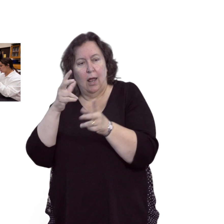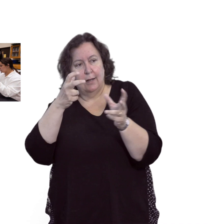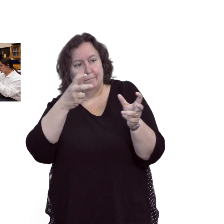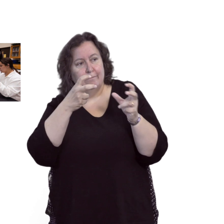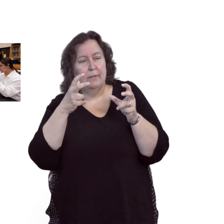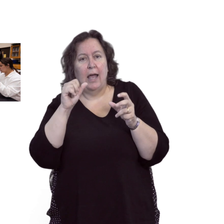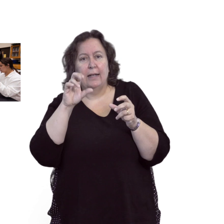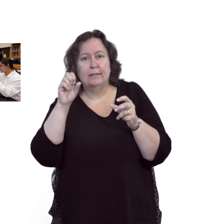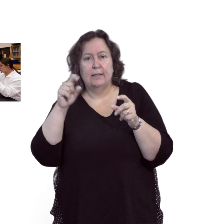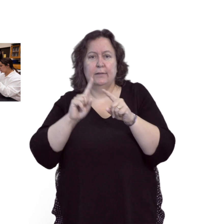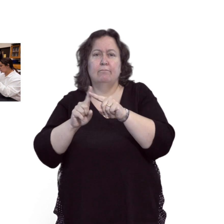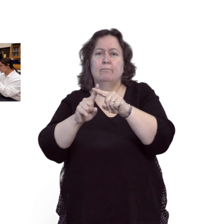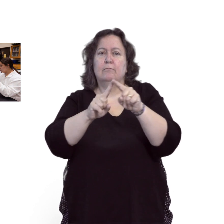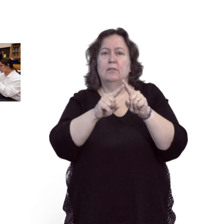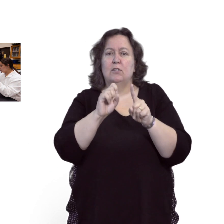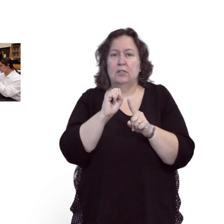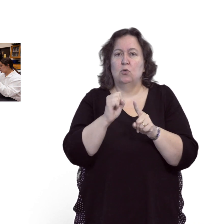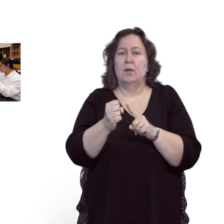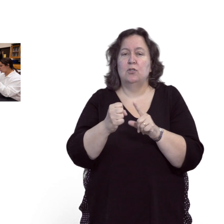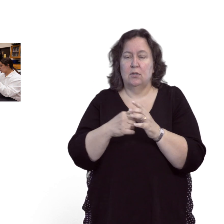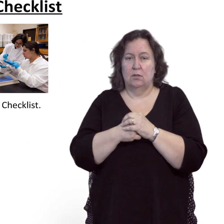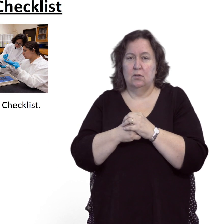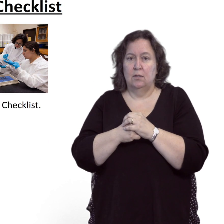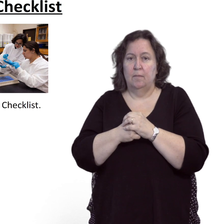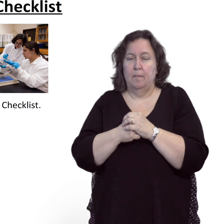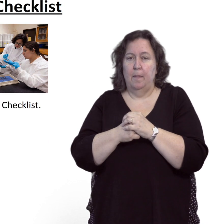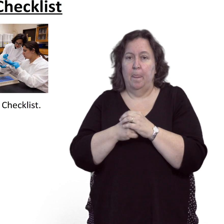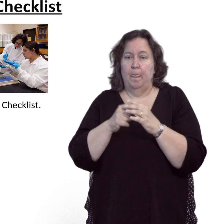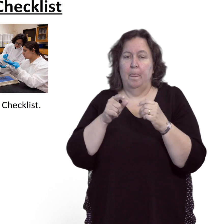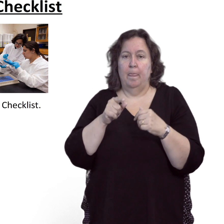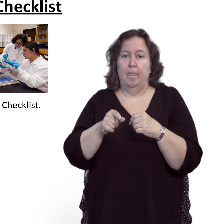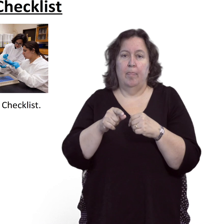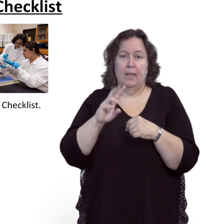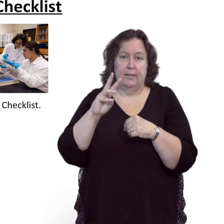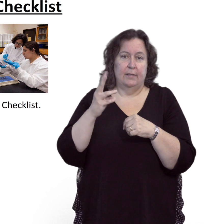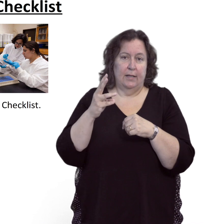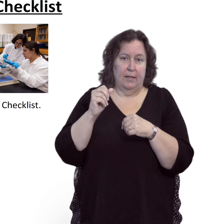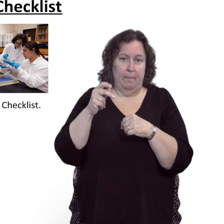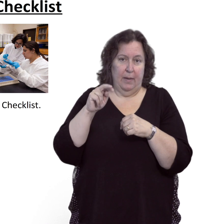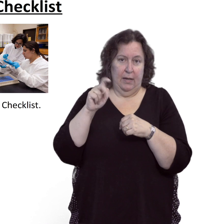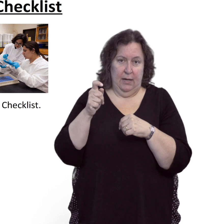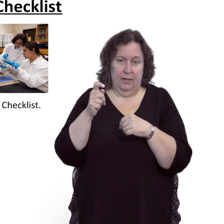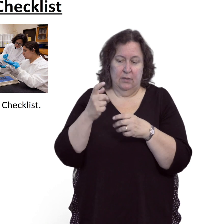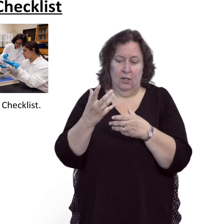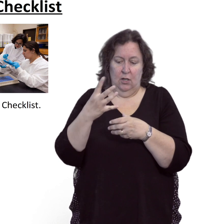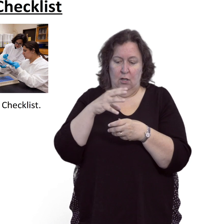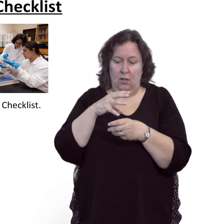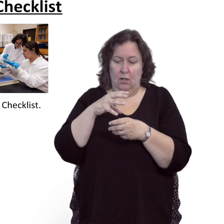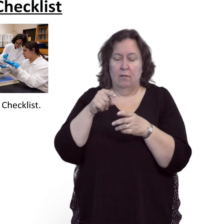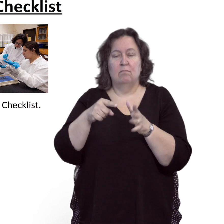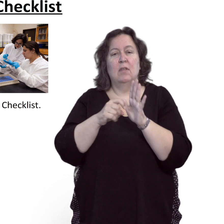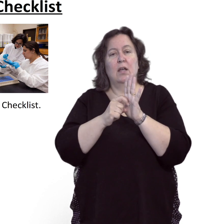Our next to last appendix, which is VI, is an example of a Profiler Transition Checklist